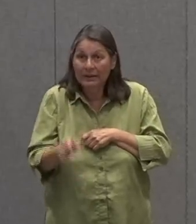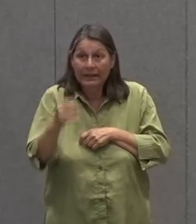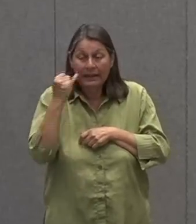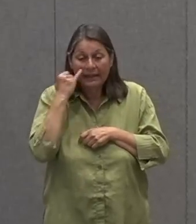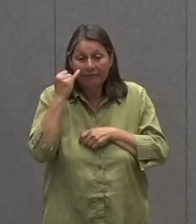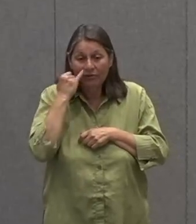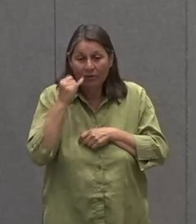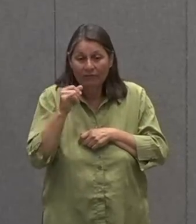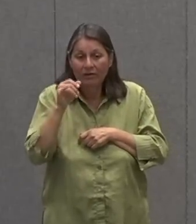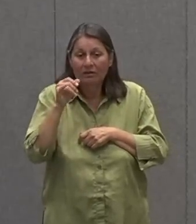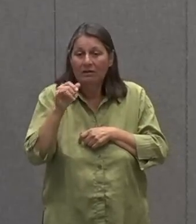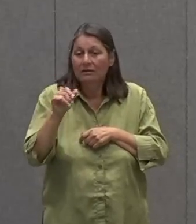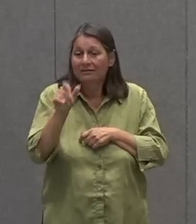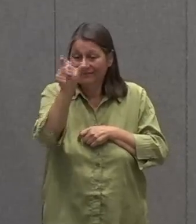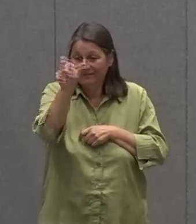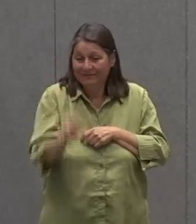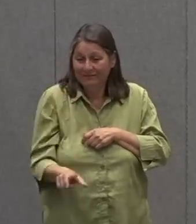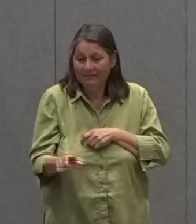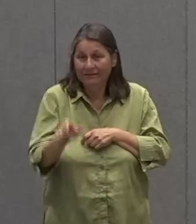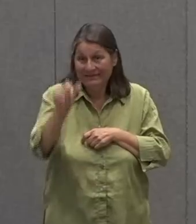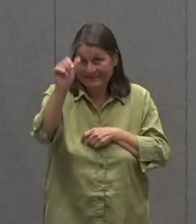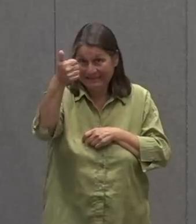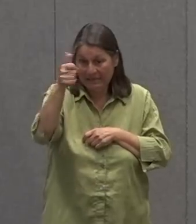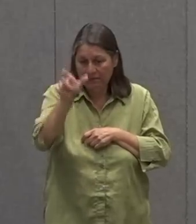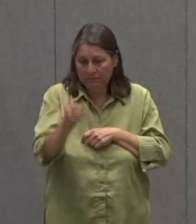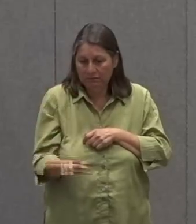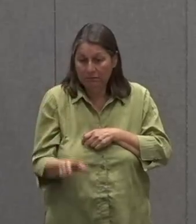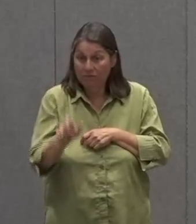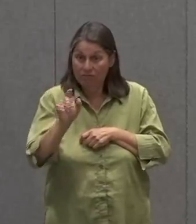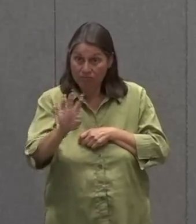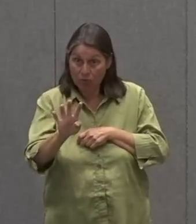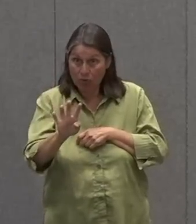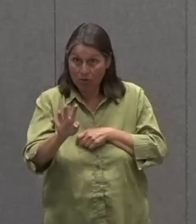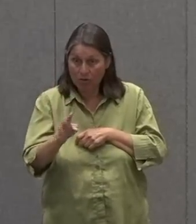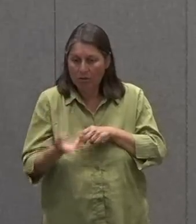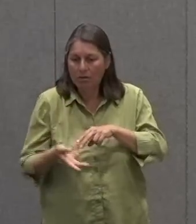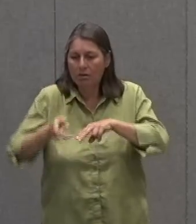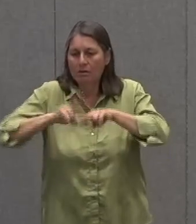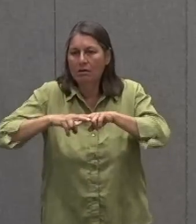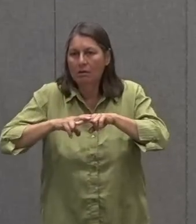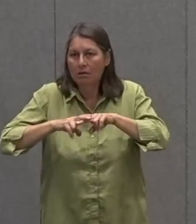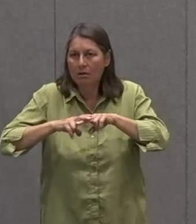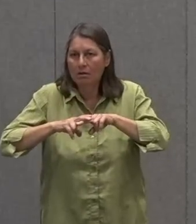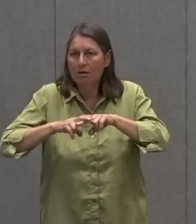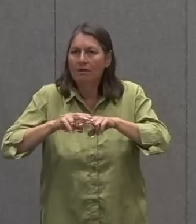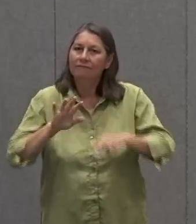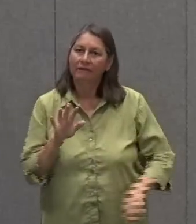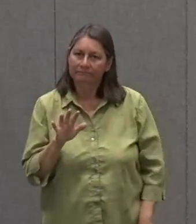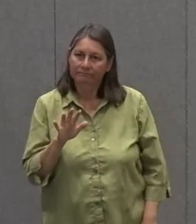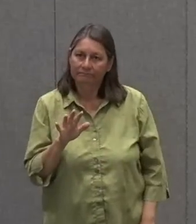Well, I know I have four tens. One more 10 would be five tens, right? Let's write that number.